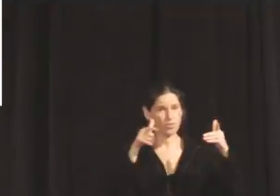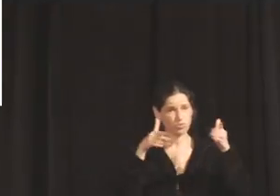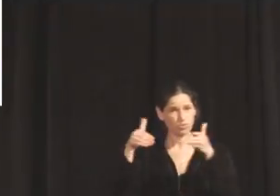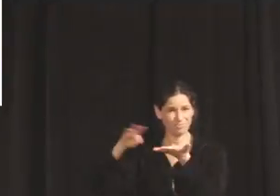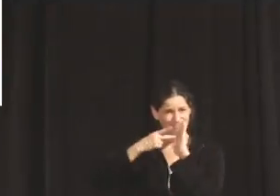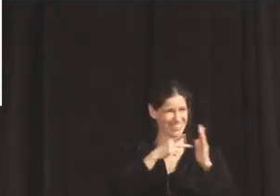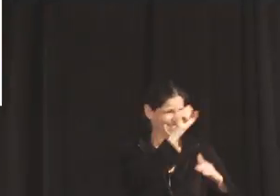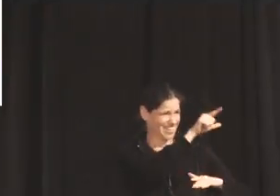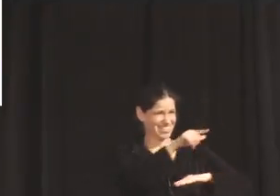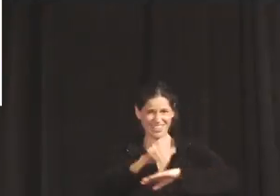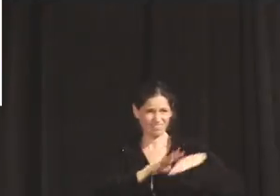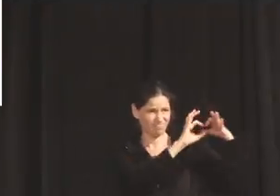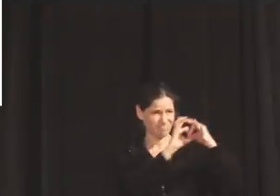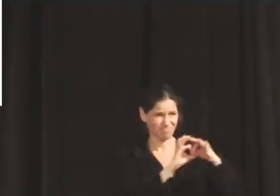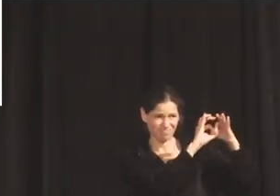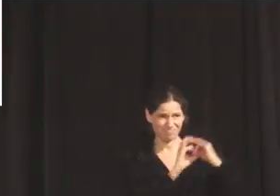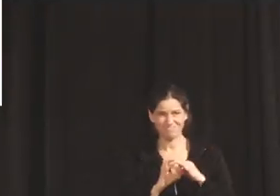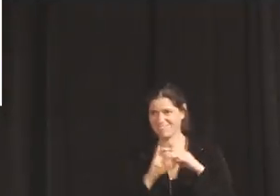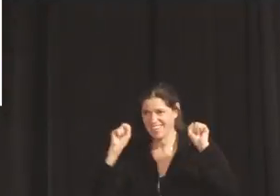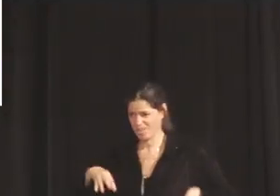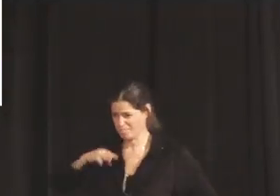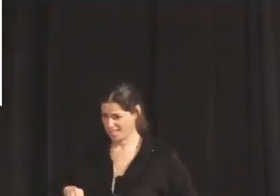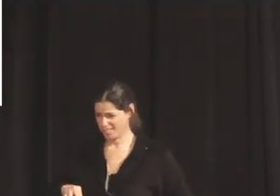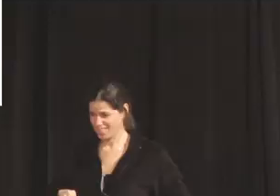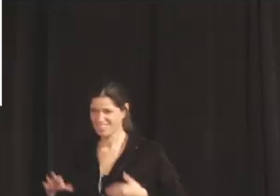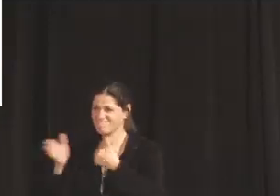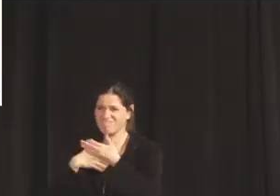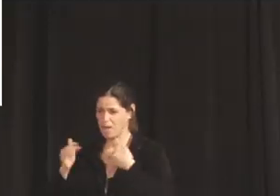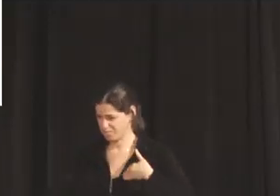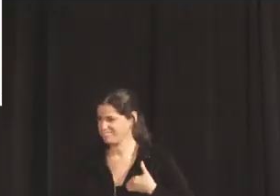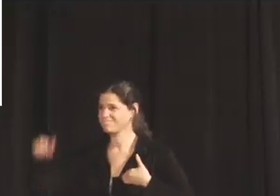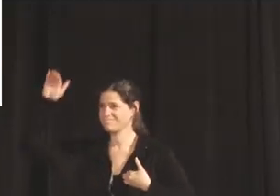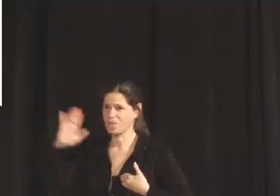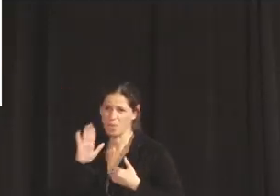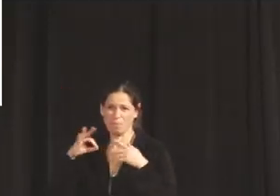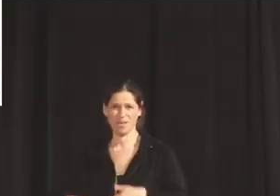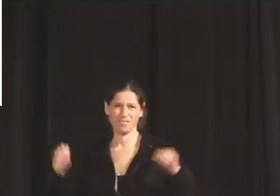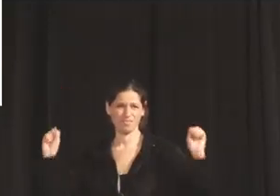If you're using this bilingual approach, ASL and English, tying those two together, all of the kids benefit